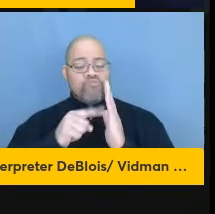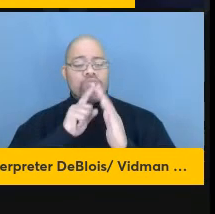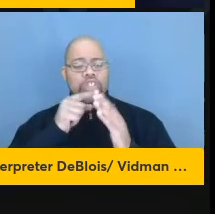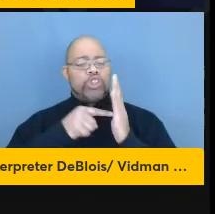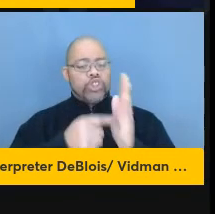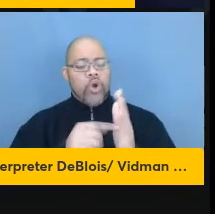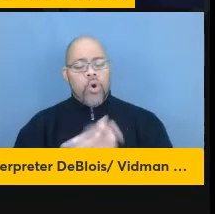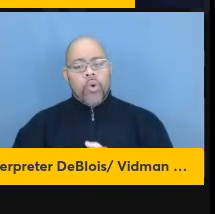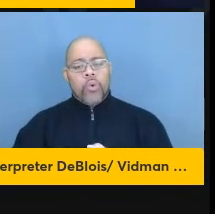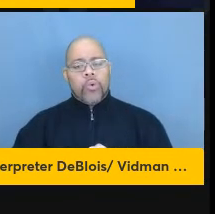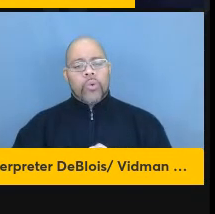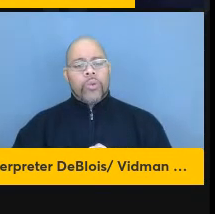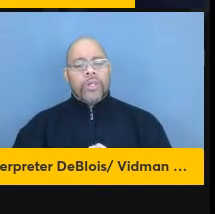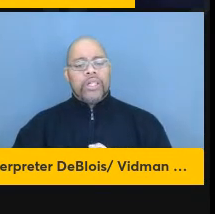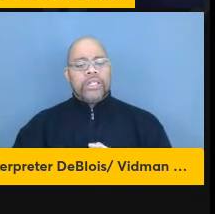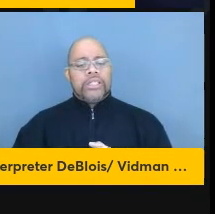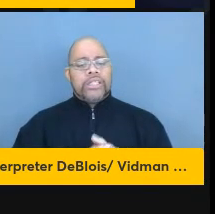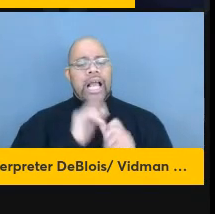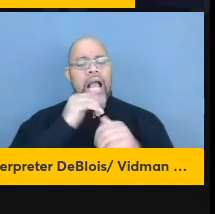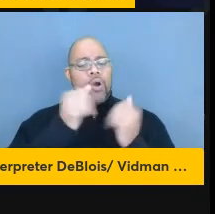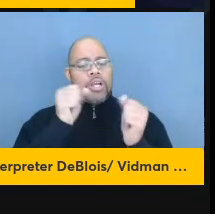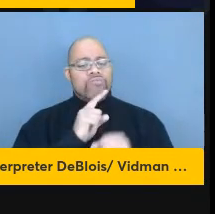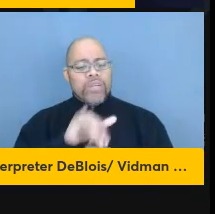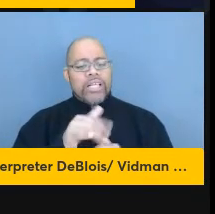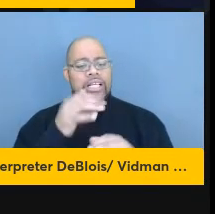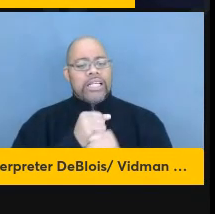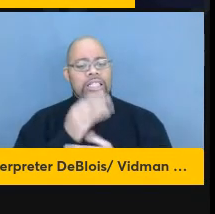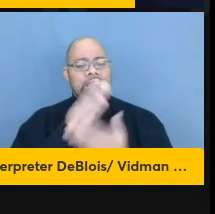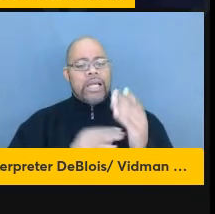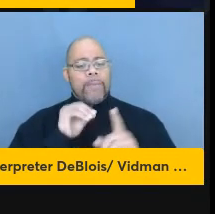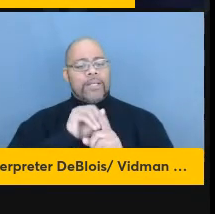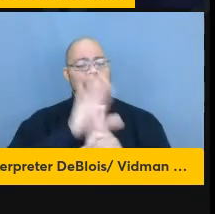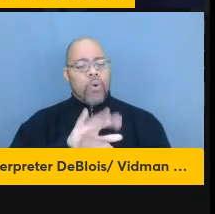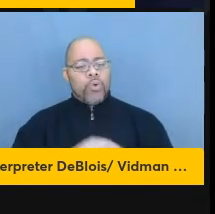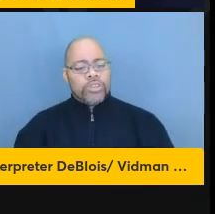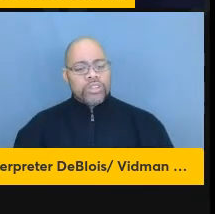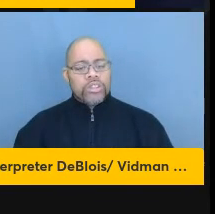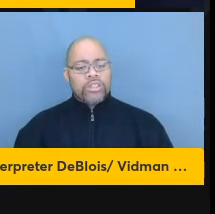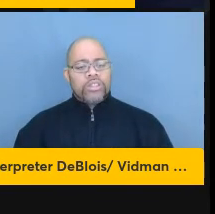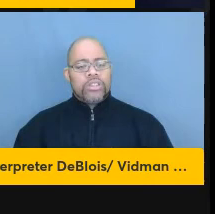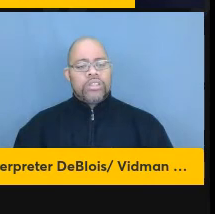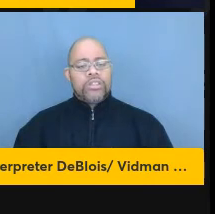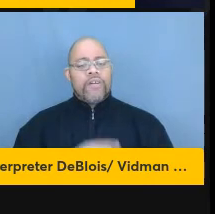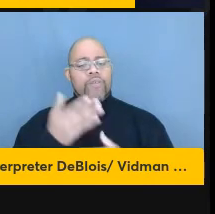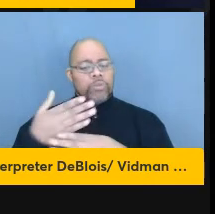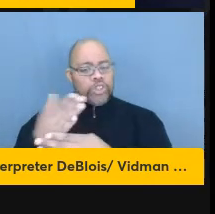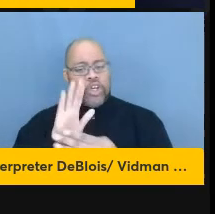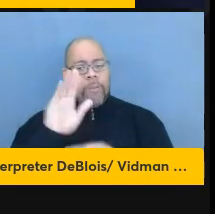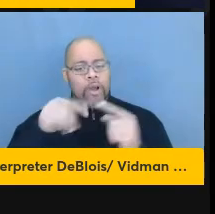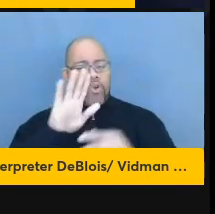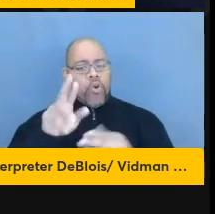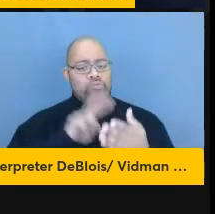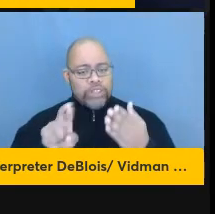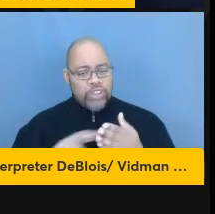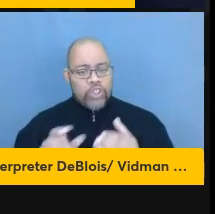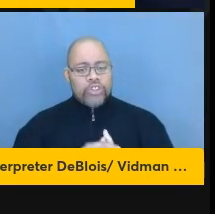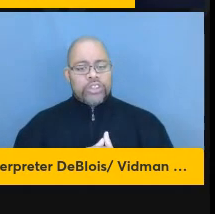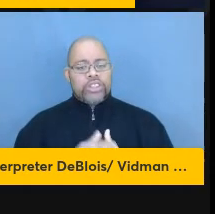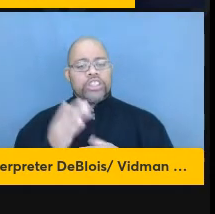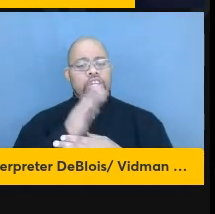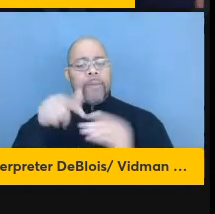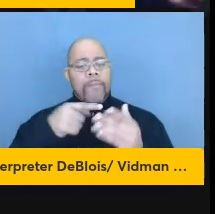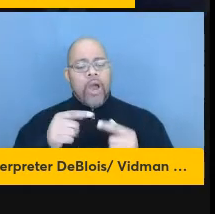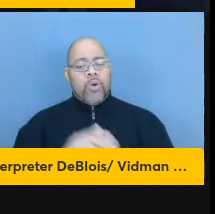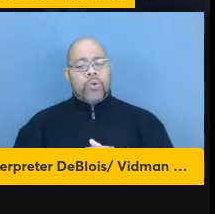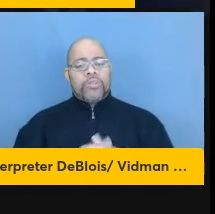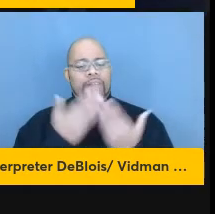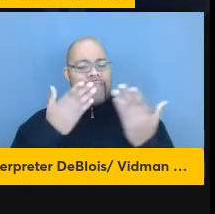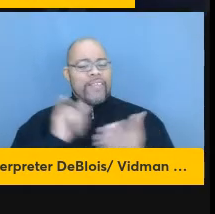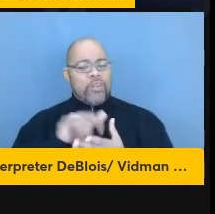you know, you can really get some exposure out of sharing about your research, sharing about things that you enjoy in life,